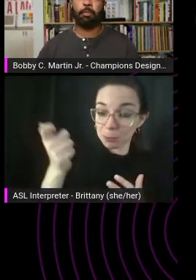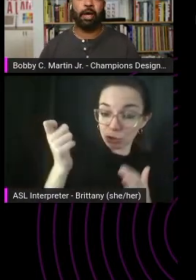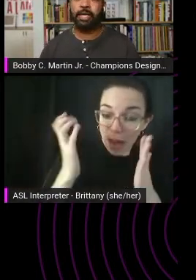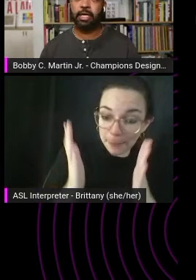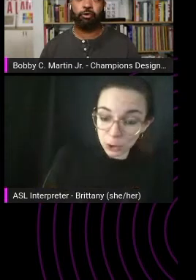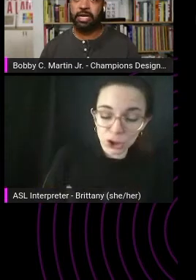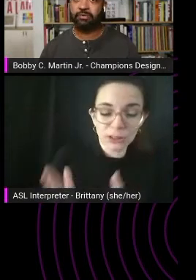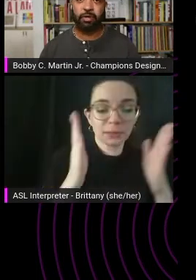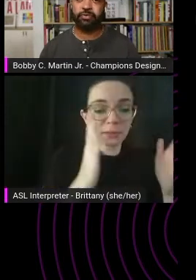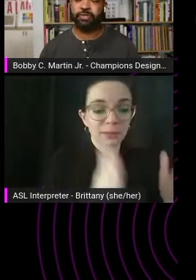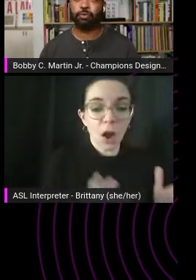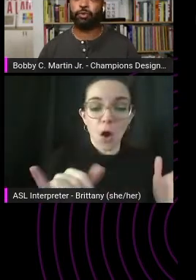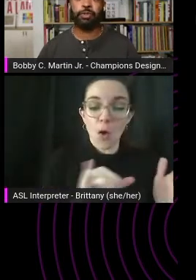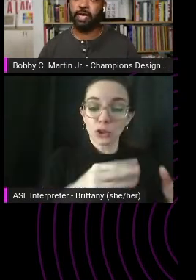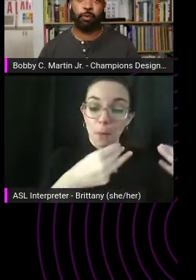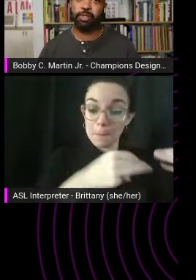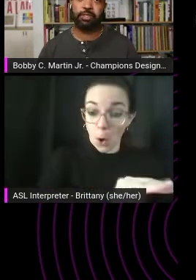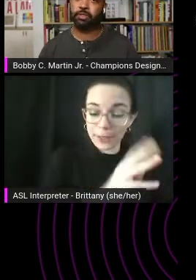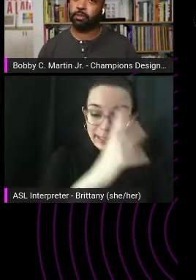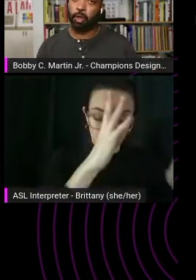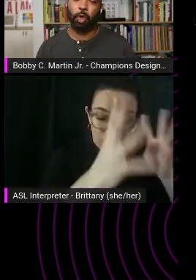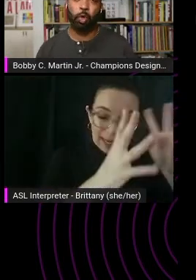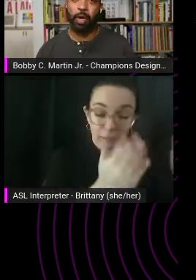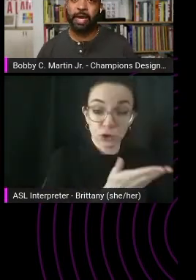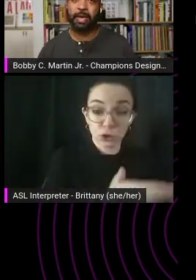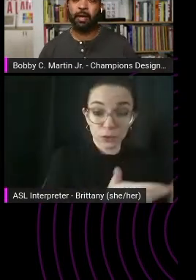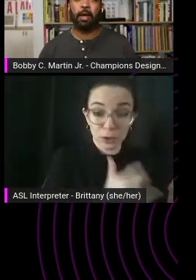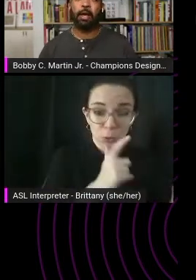marketing and creative services, who were there with us the whole way.